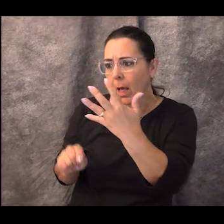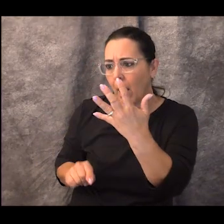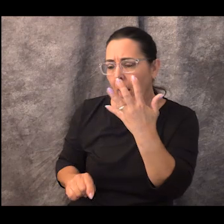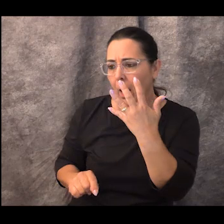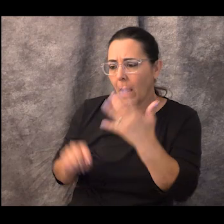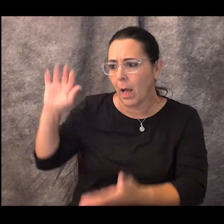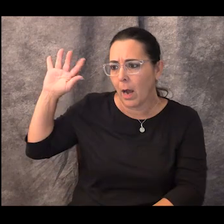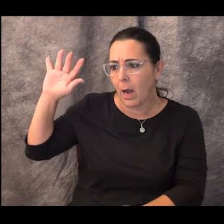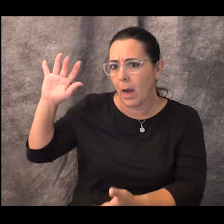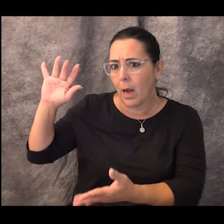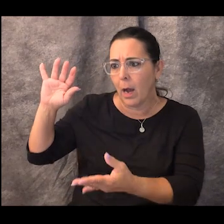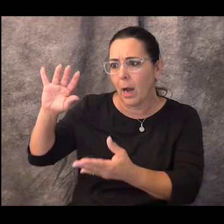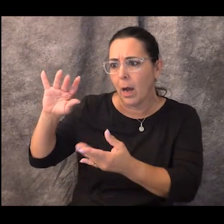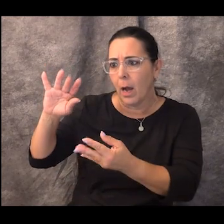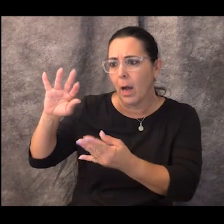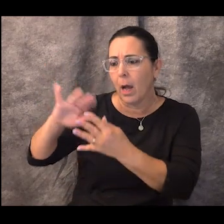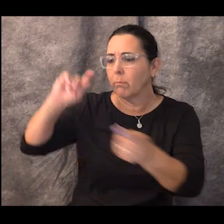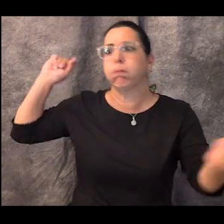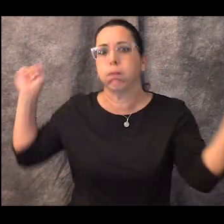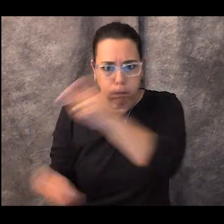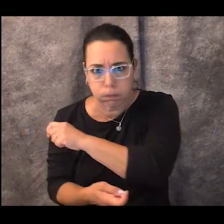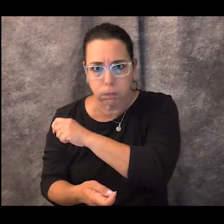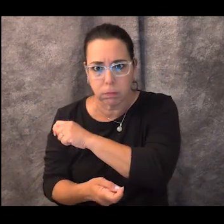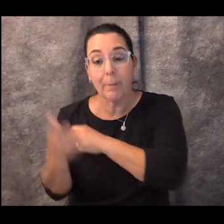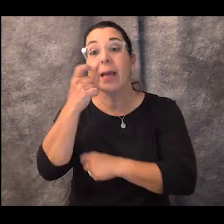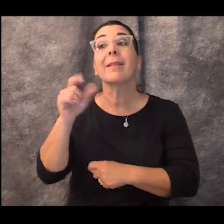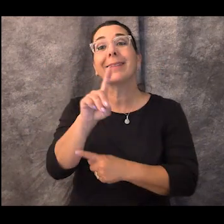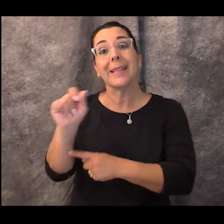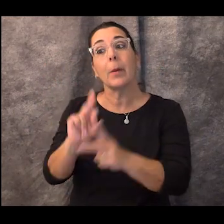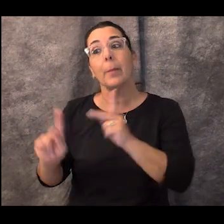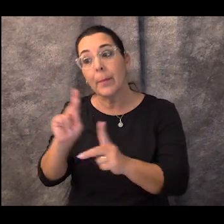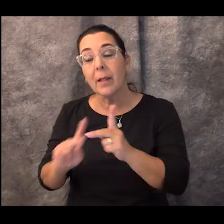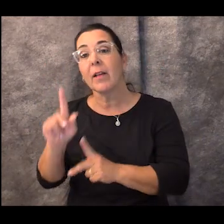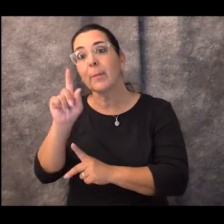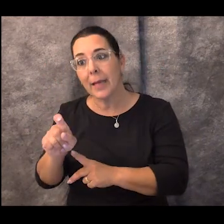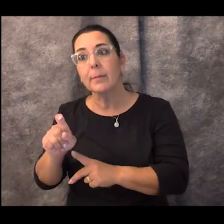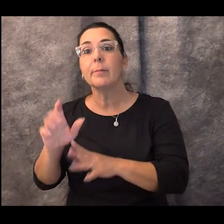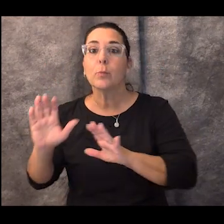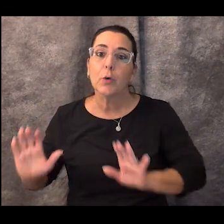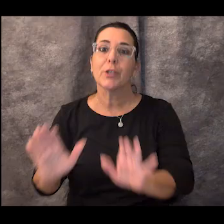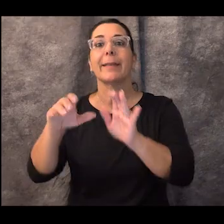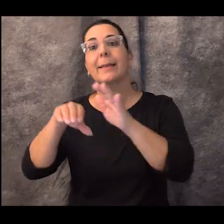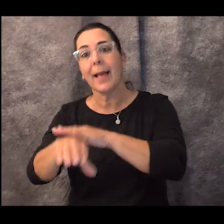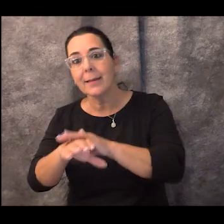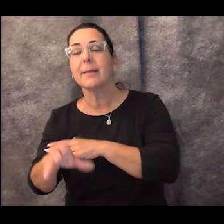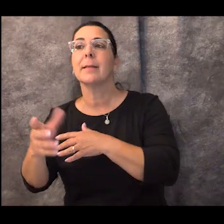people have been pushing for and advocating for in terms of accessibility and in terms of remote